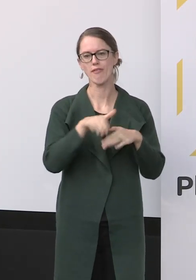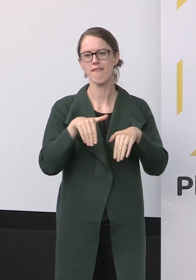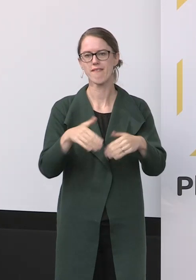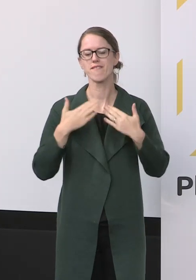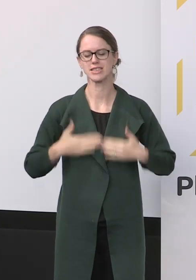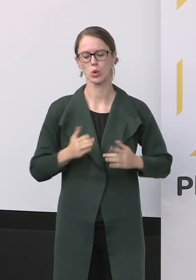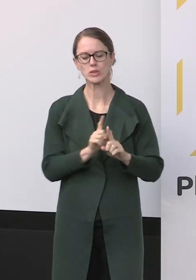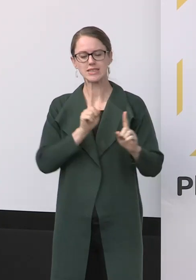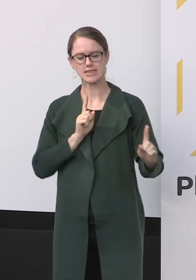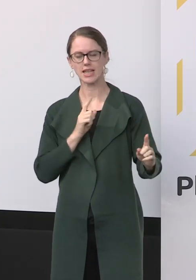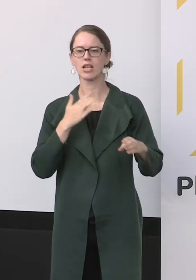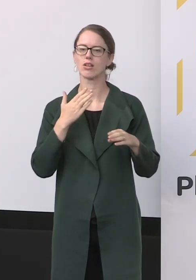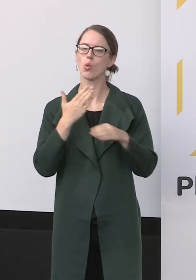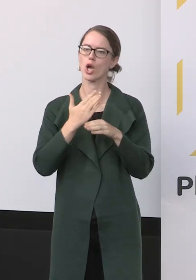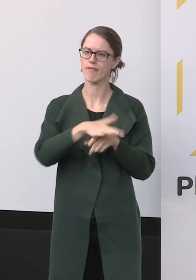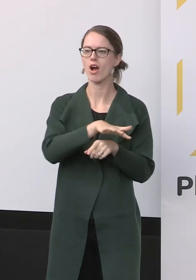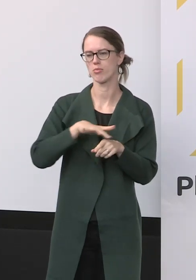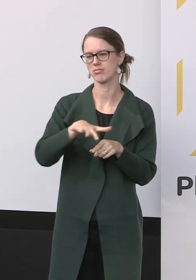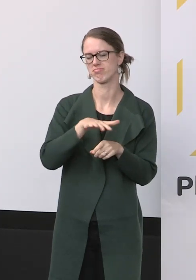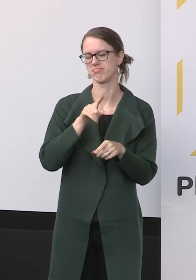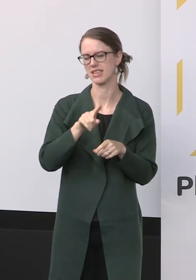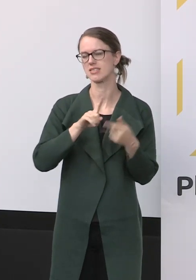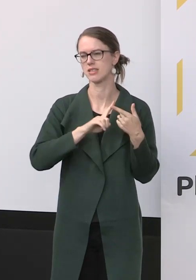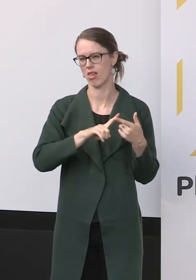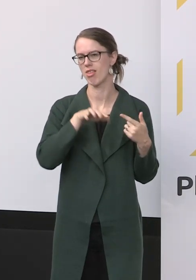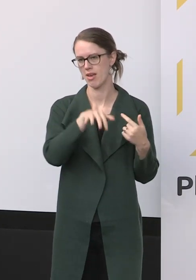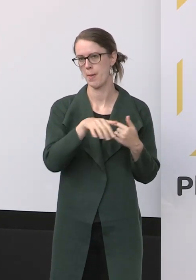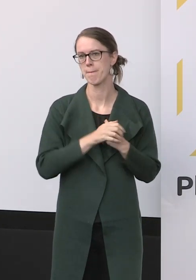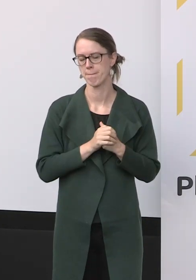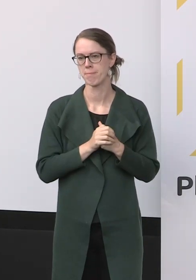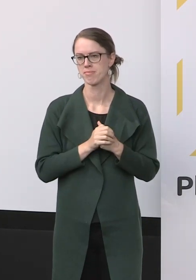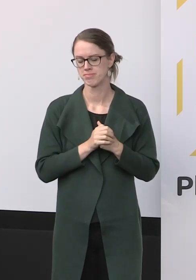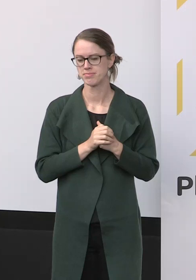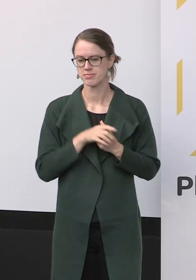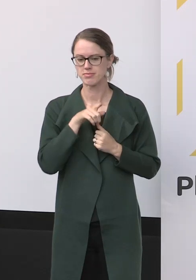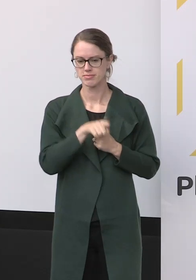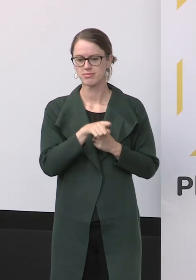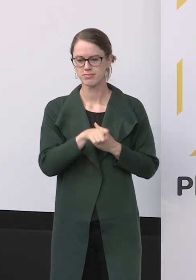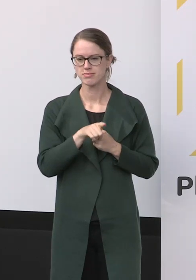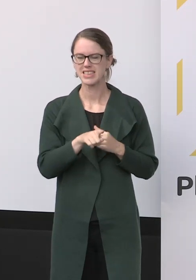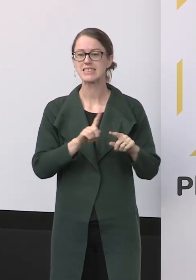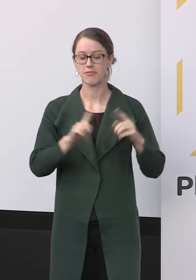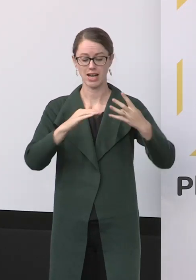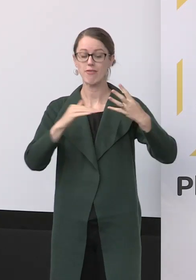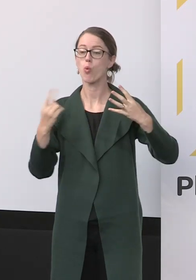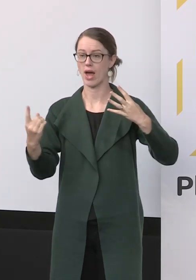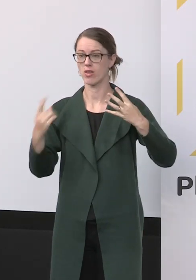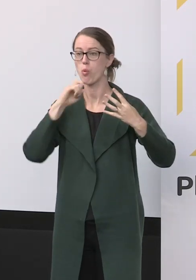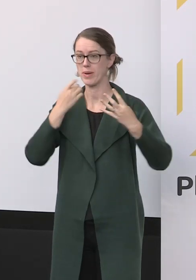should be going back? They're safe to go back now. Two issues are here. One is social